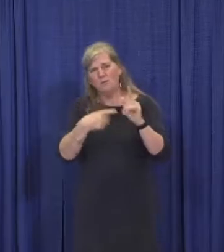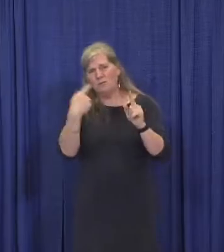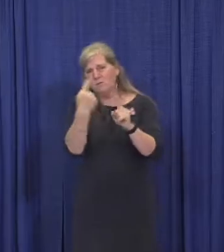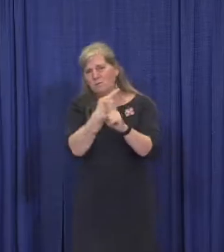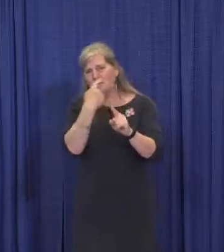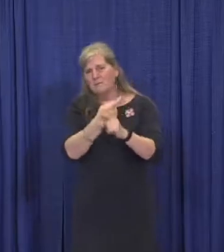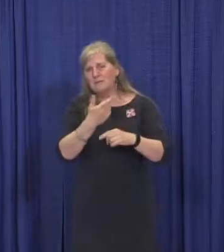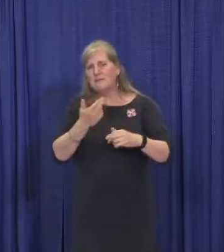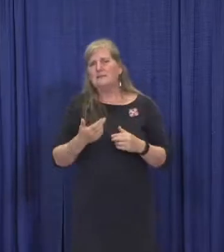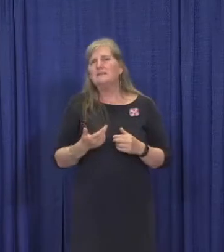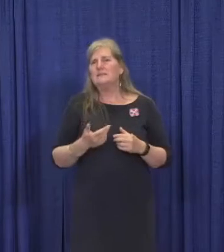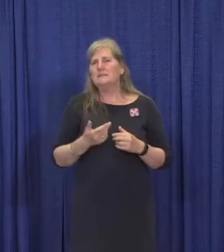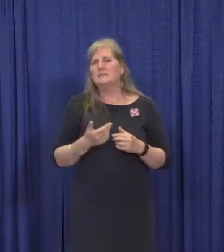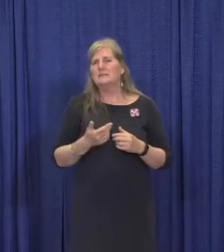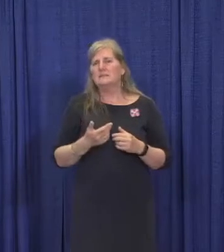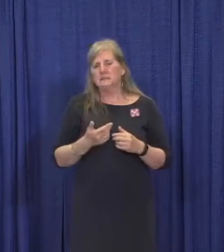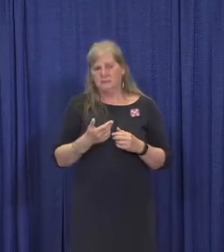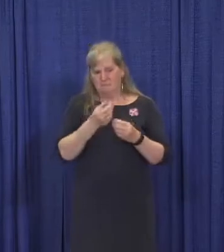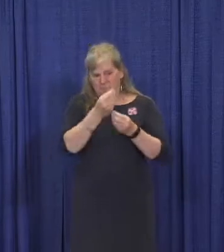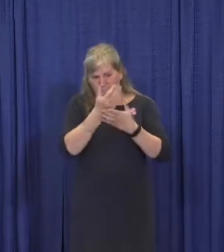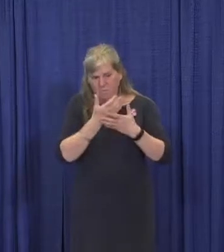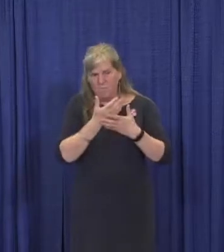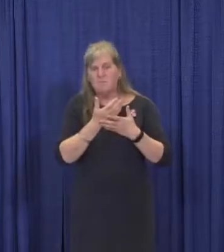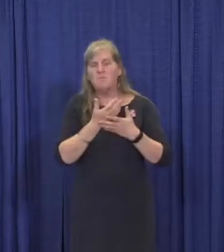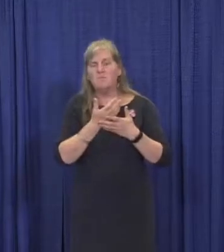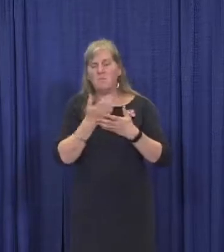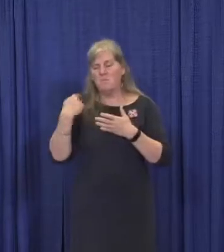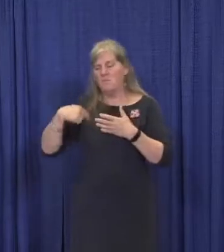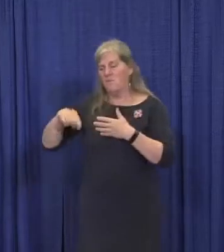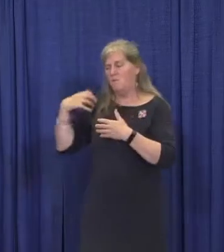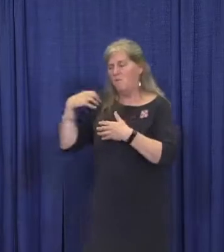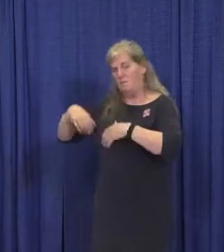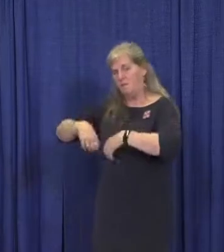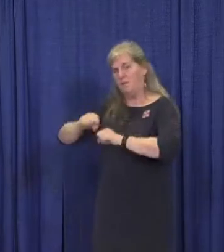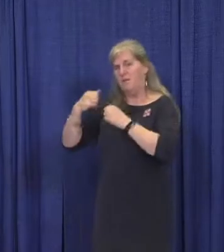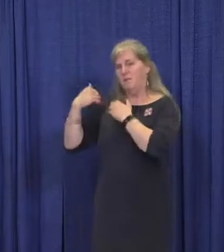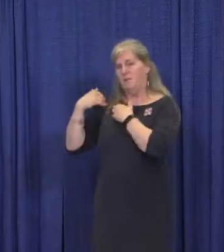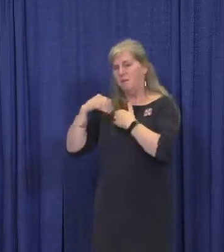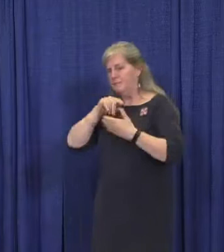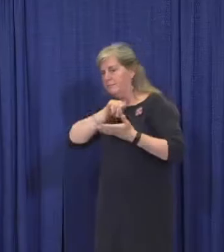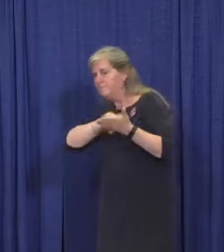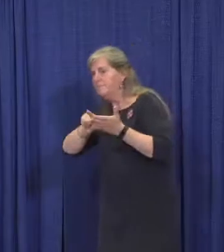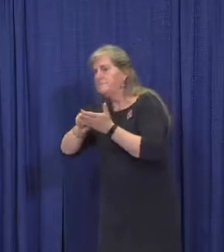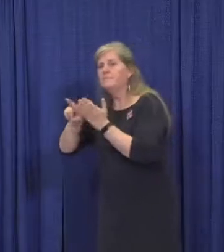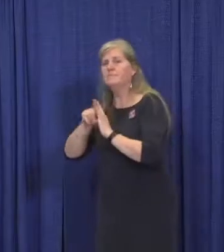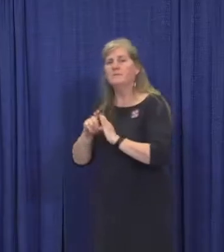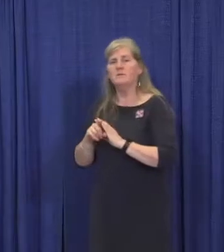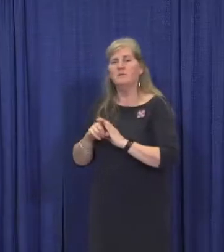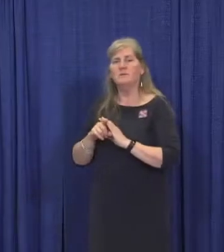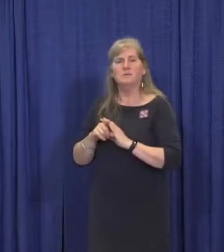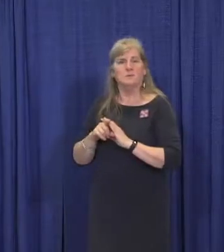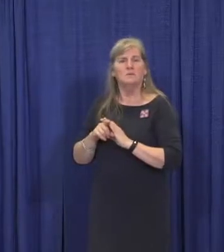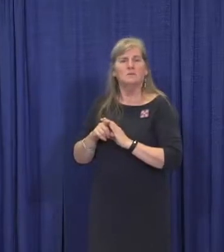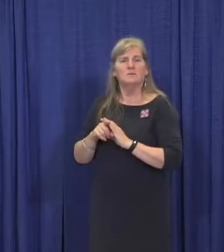things they shouldn't do and we get some anecdotes all the time,